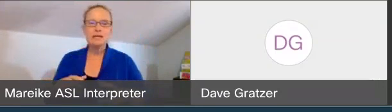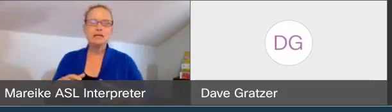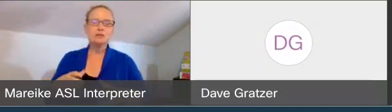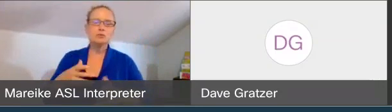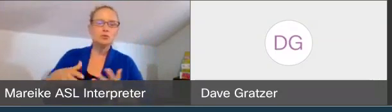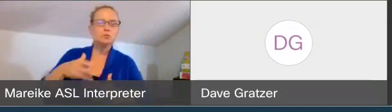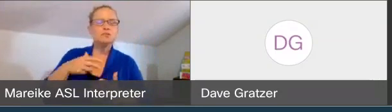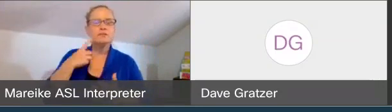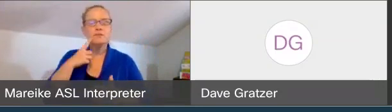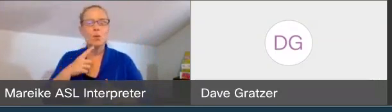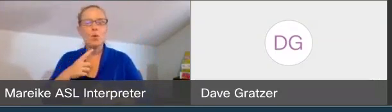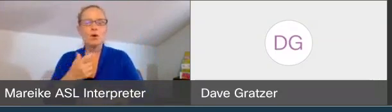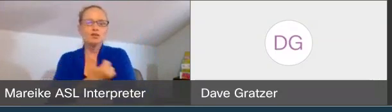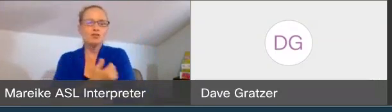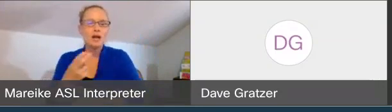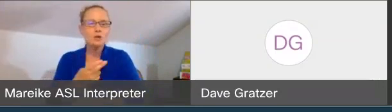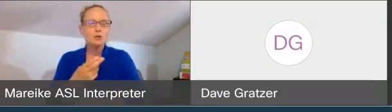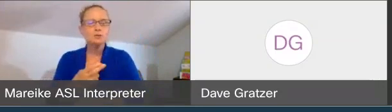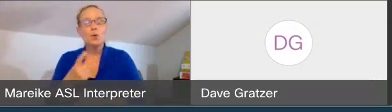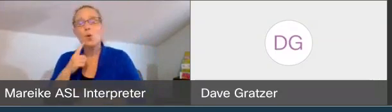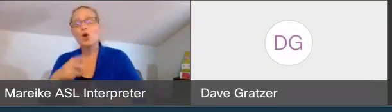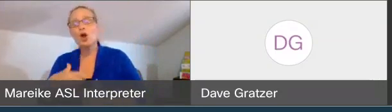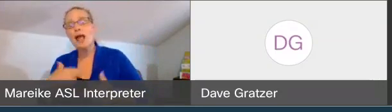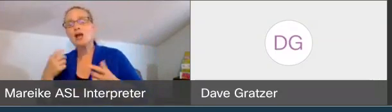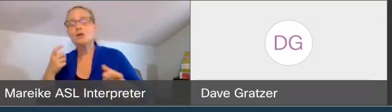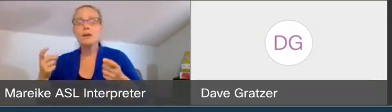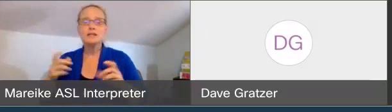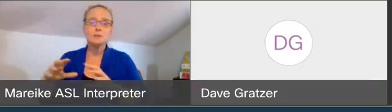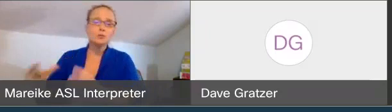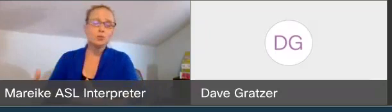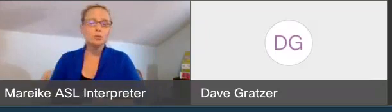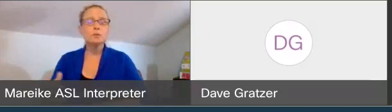a group that might be called anger management. And so we ended up sort of